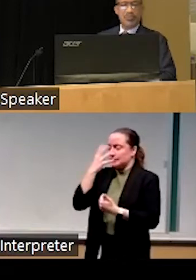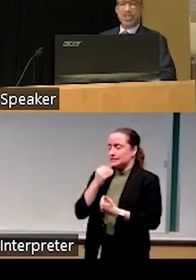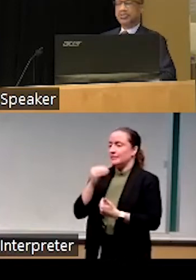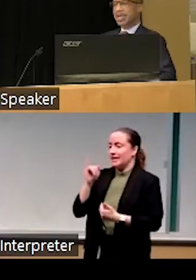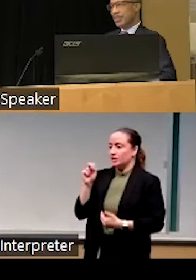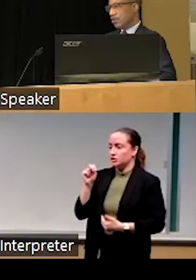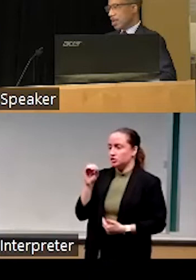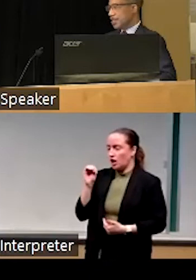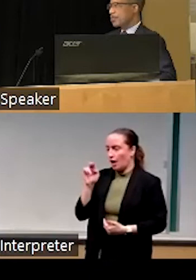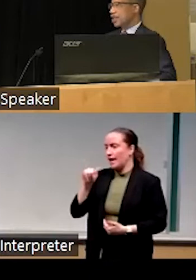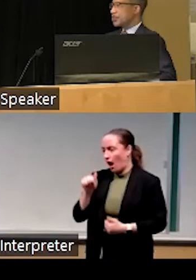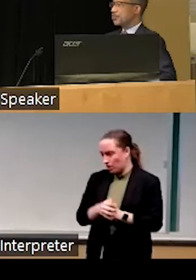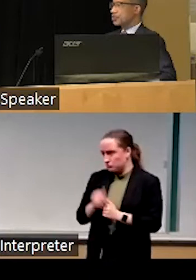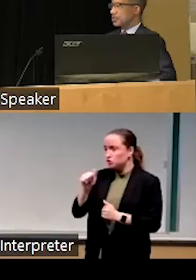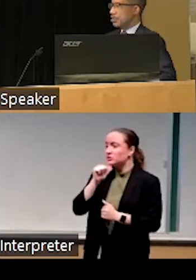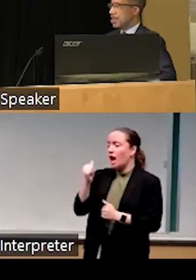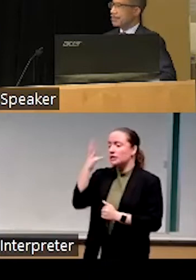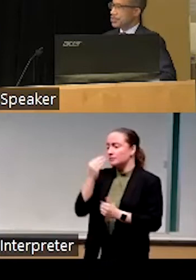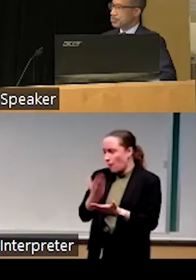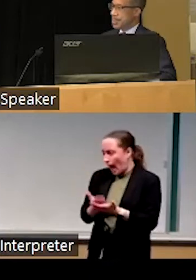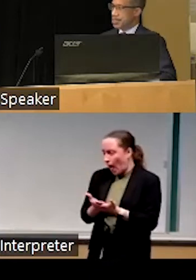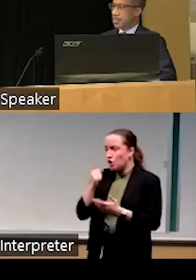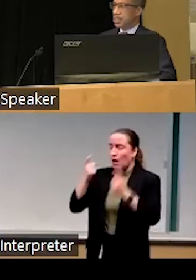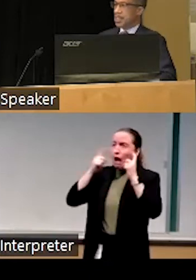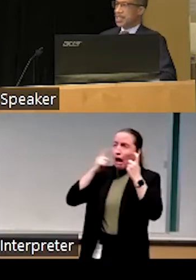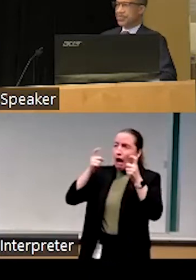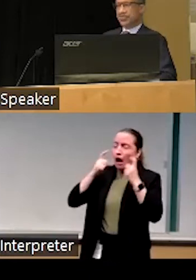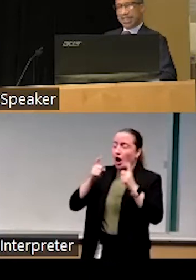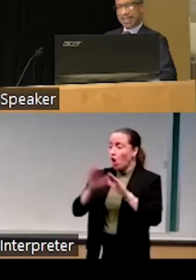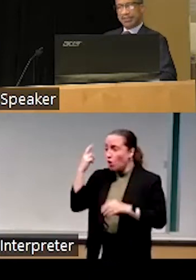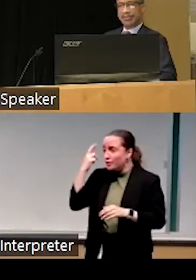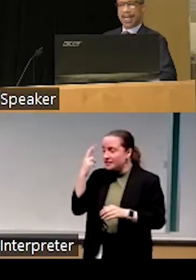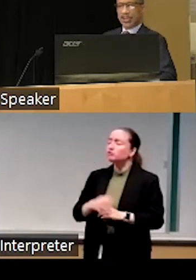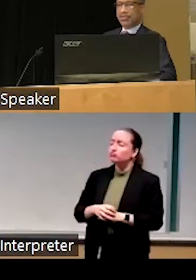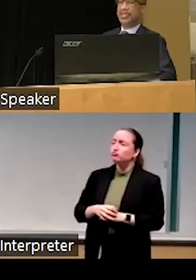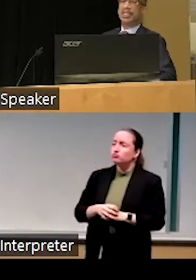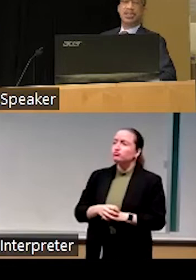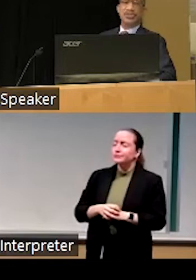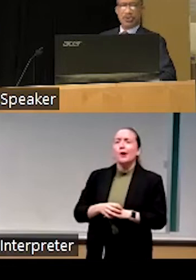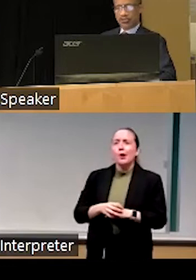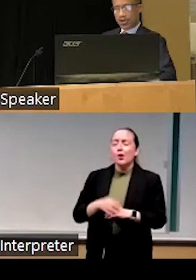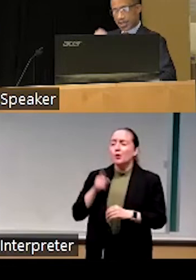and she was having crying spells for no obvious reason and she was feeling energetic and so forth